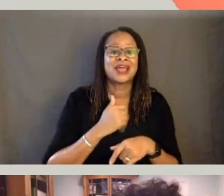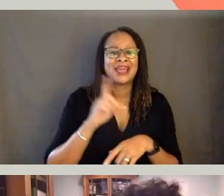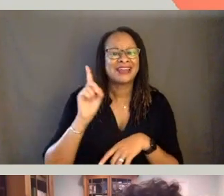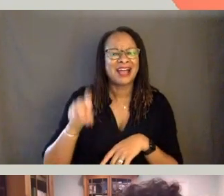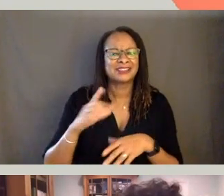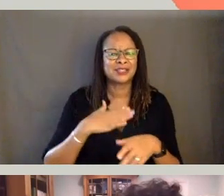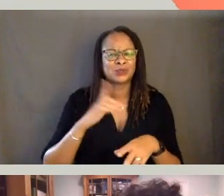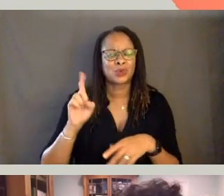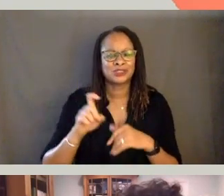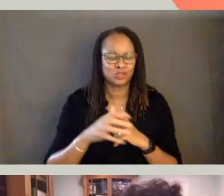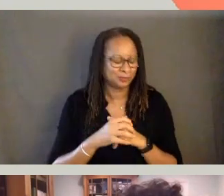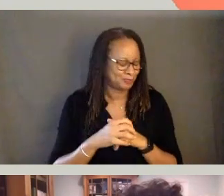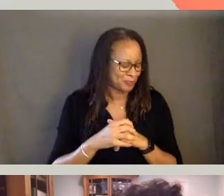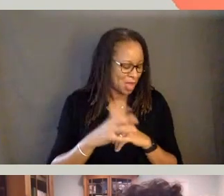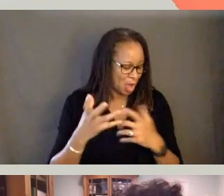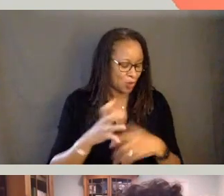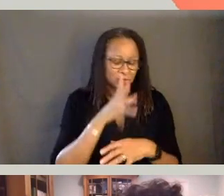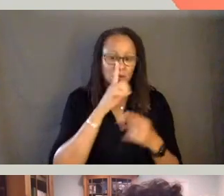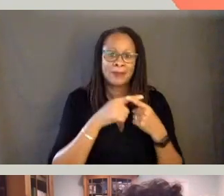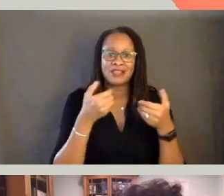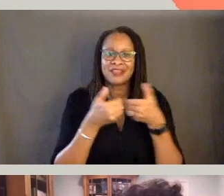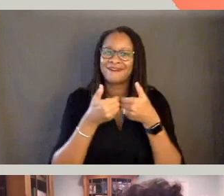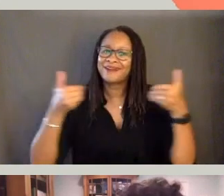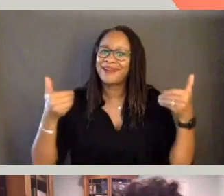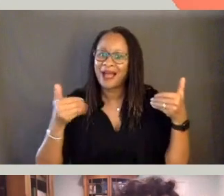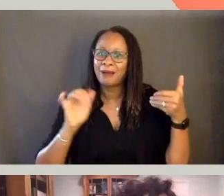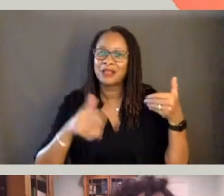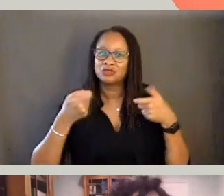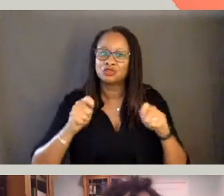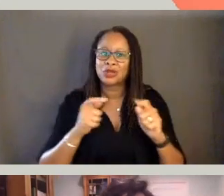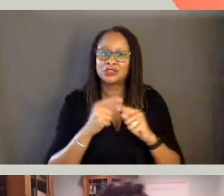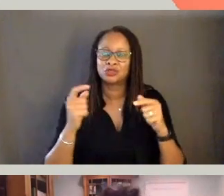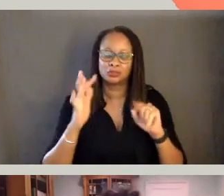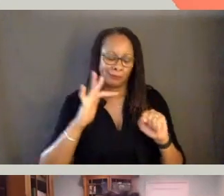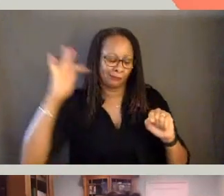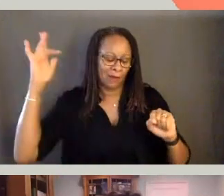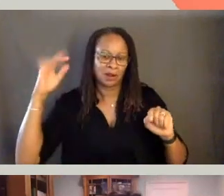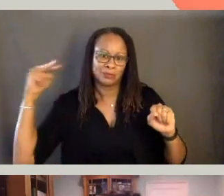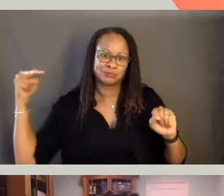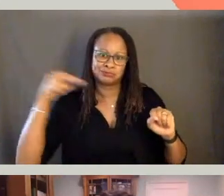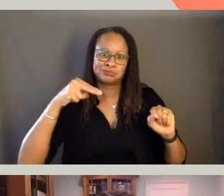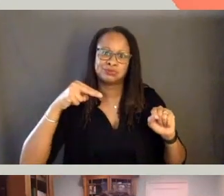I wanted to talk about like the gap that you were trying to illuminate in power and movements.